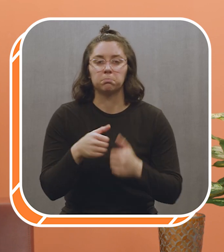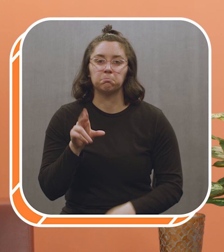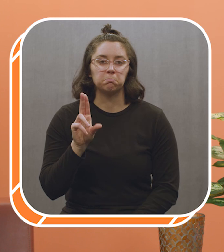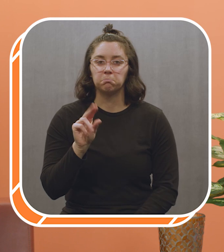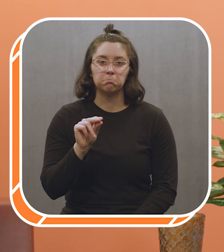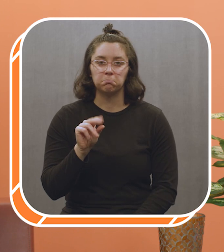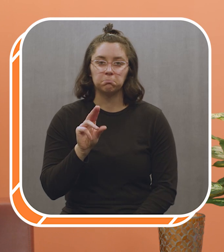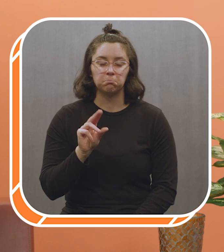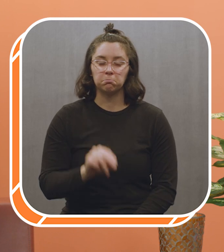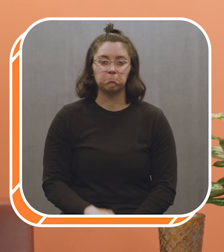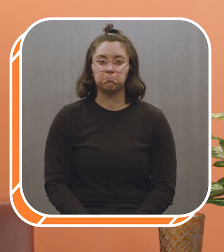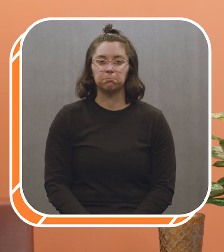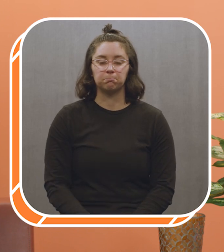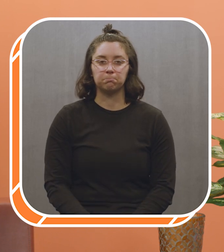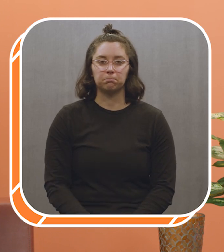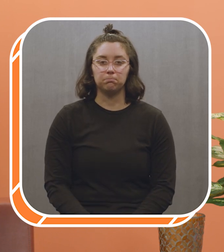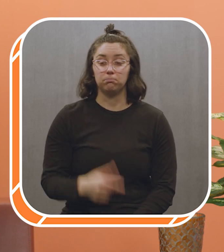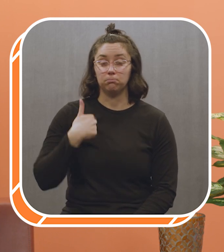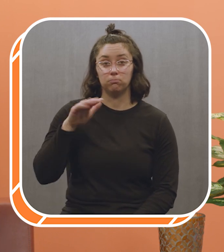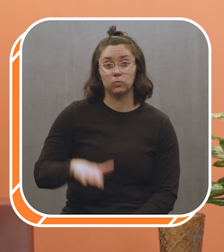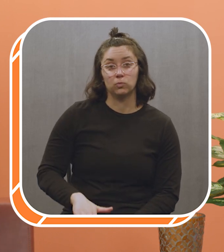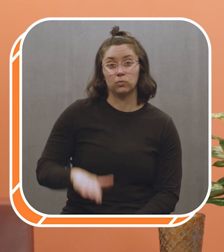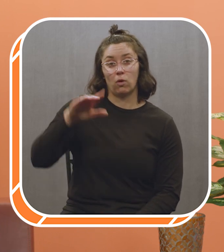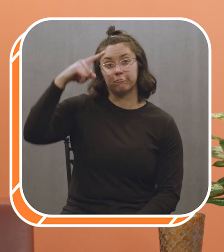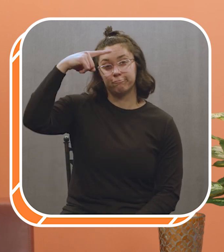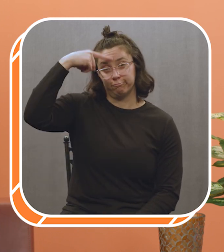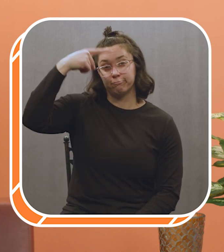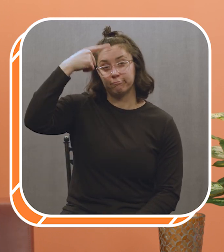and I had grown up with a hearing mind